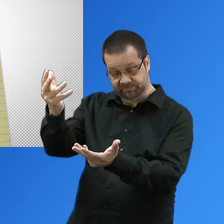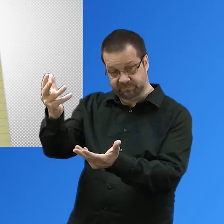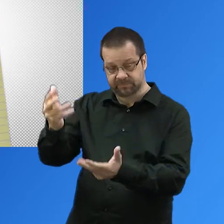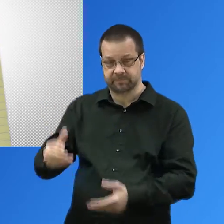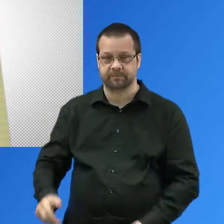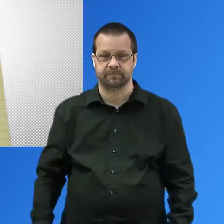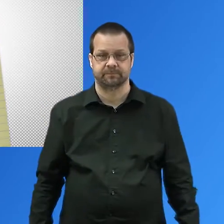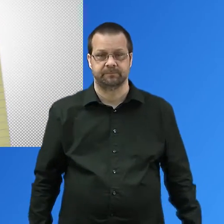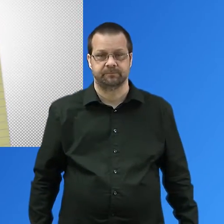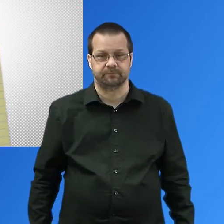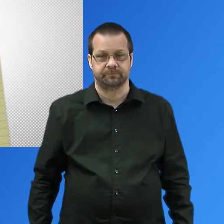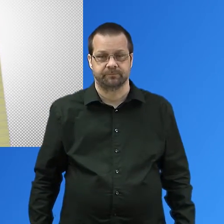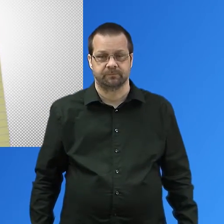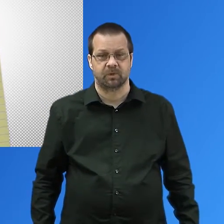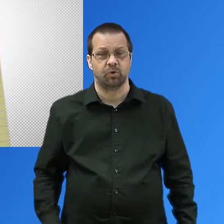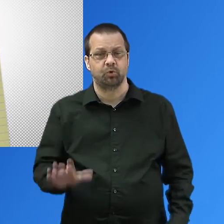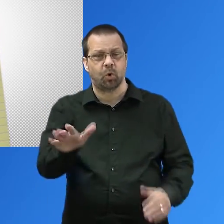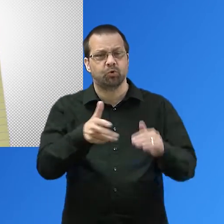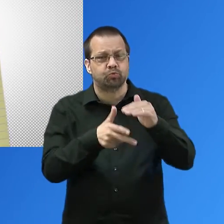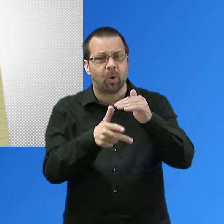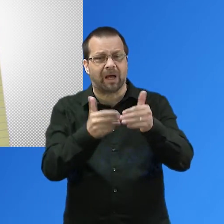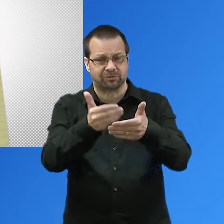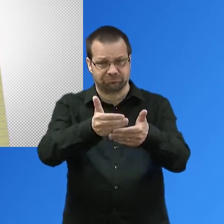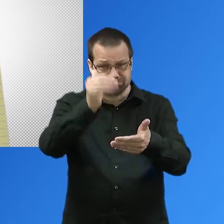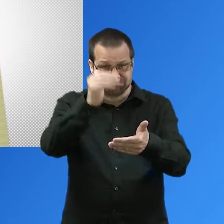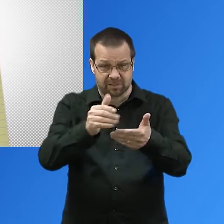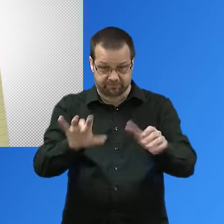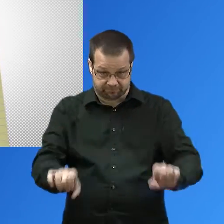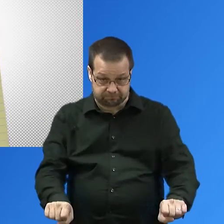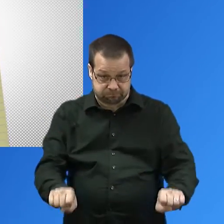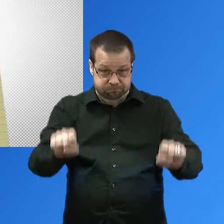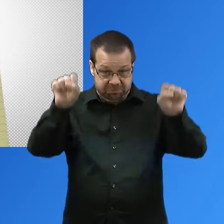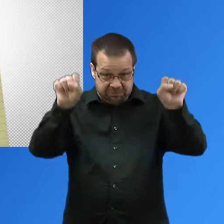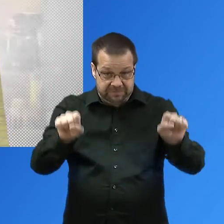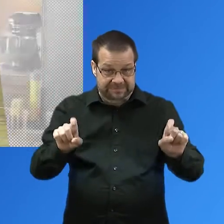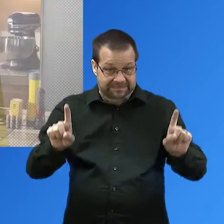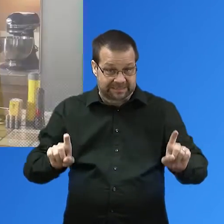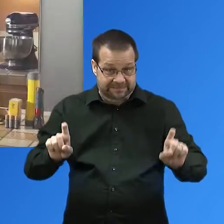Check to see if you can override or manually operate your garage door or security gates.